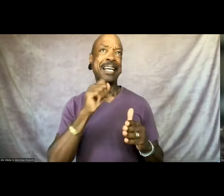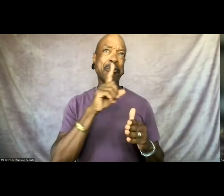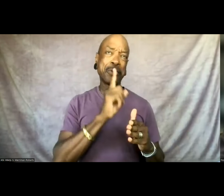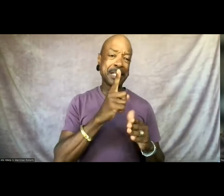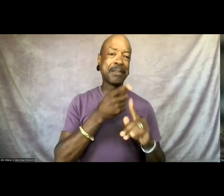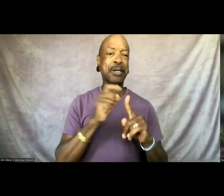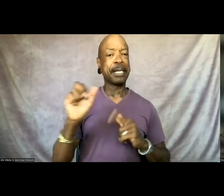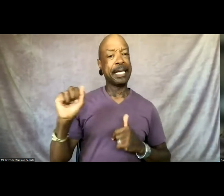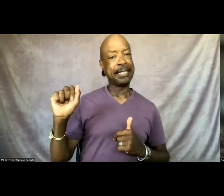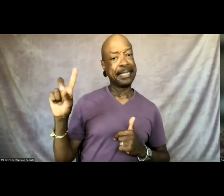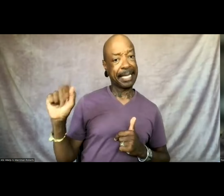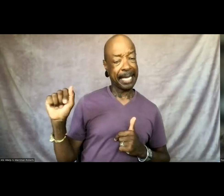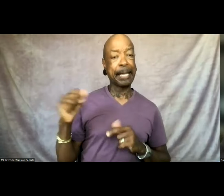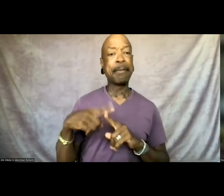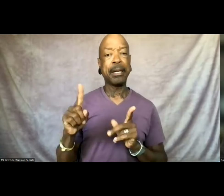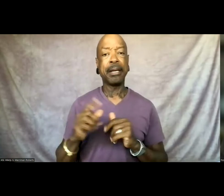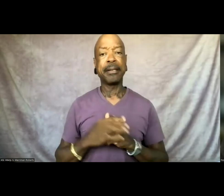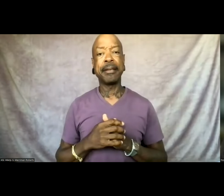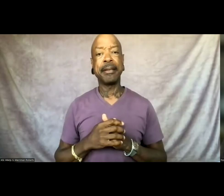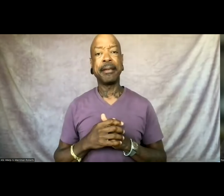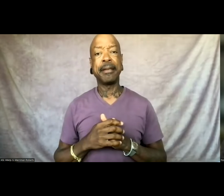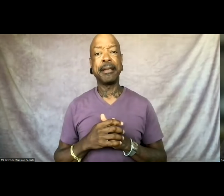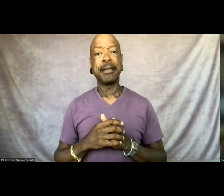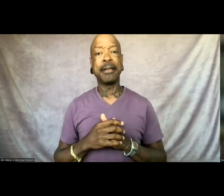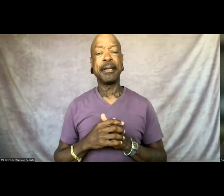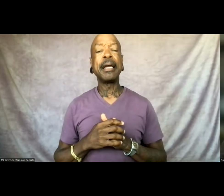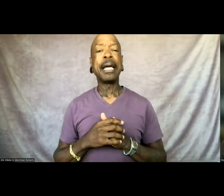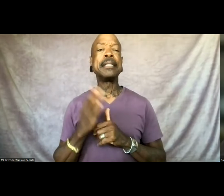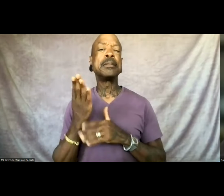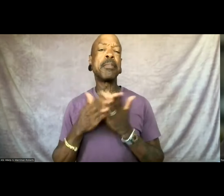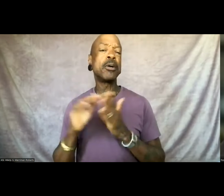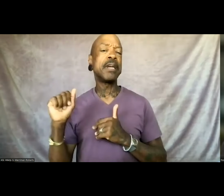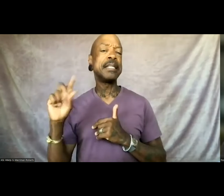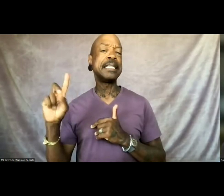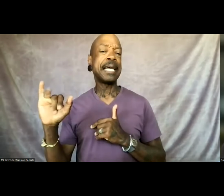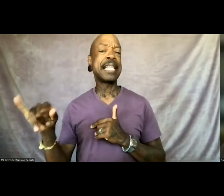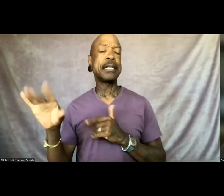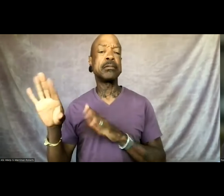we really wanted to focus on a particular decision that kind